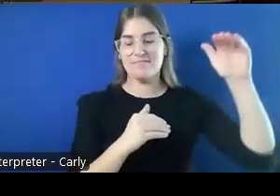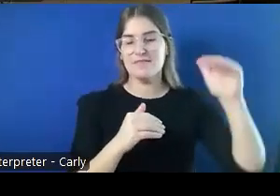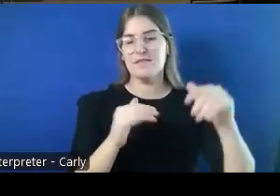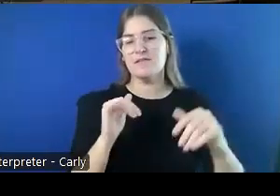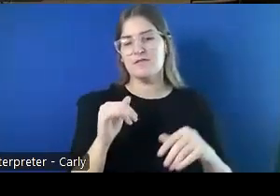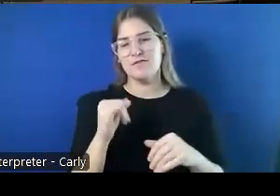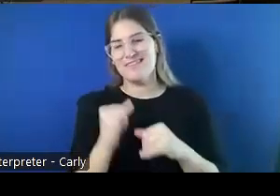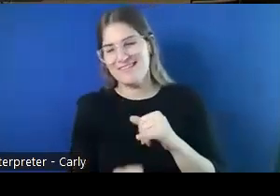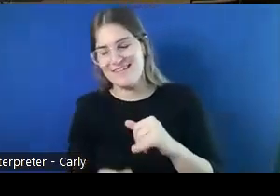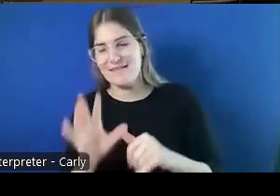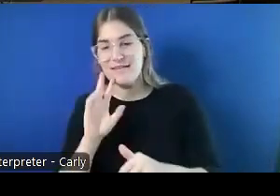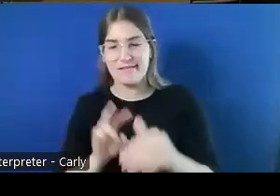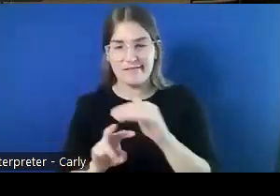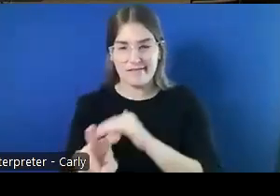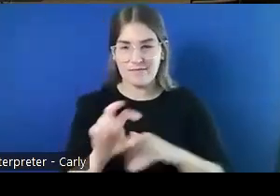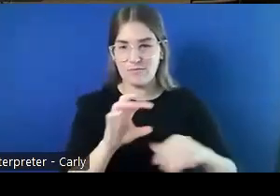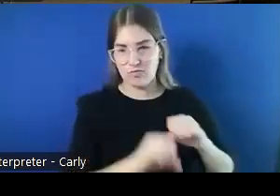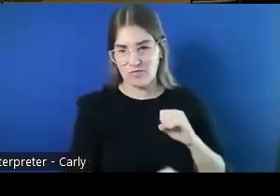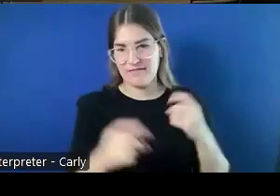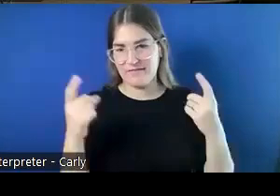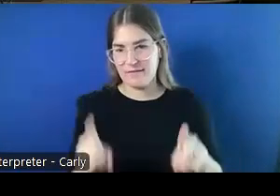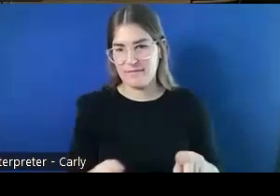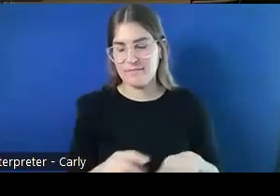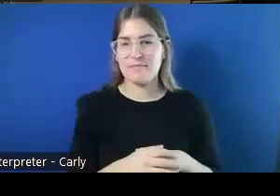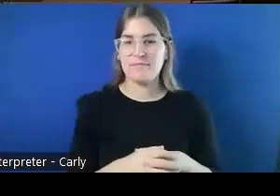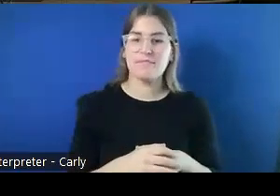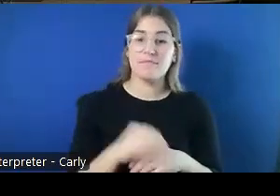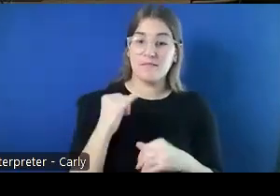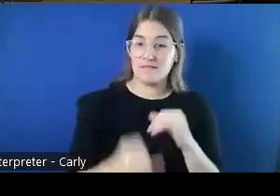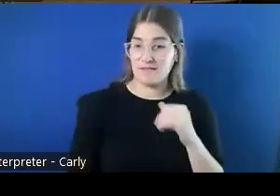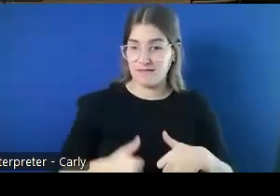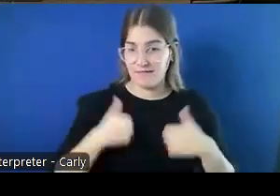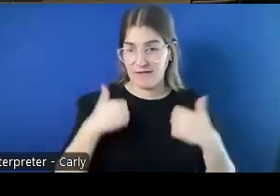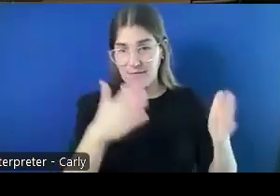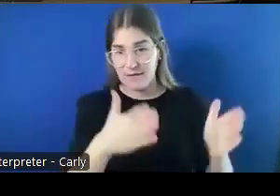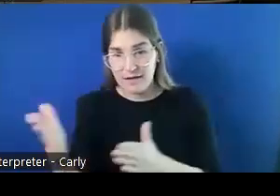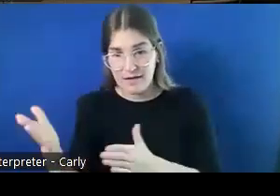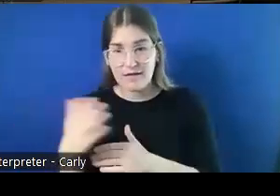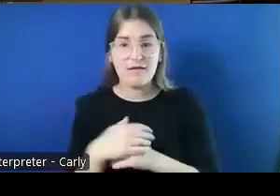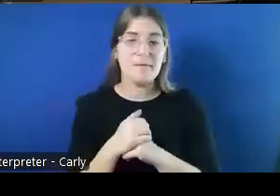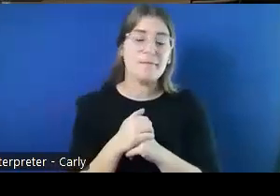come out and and a little hinting at end of life planning and um you know being able to